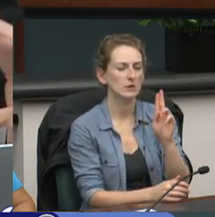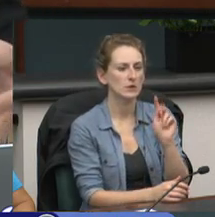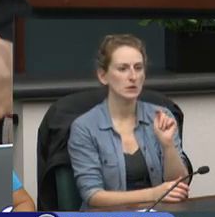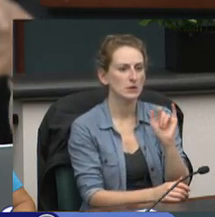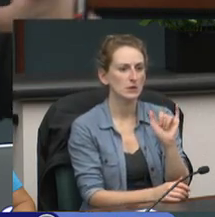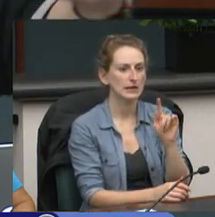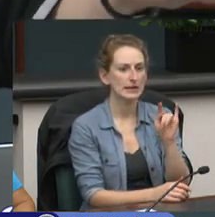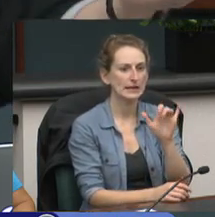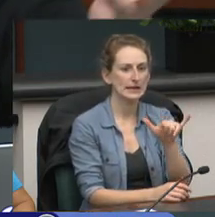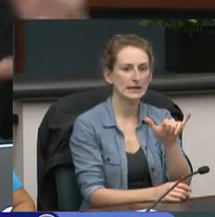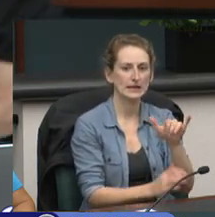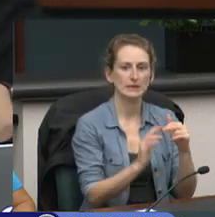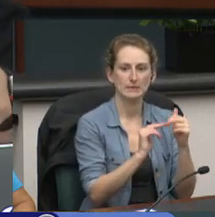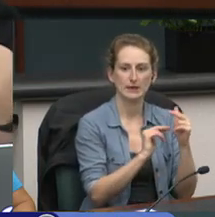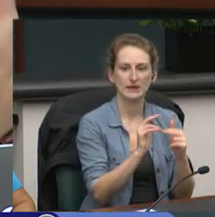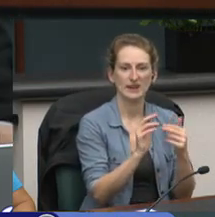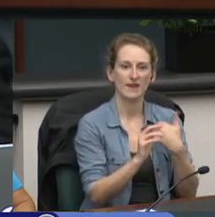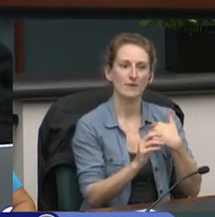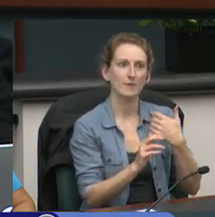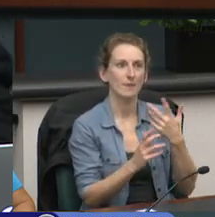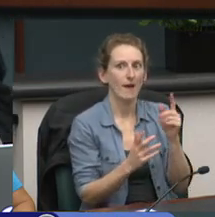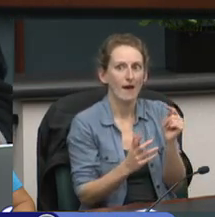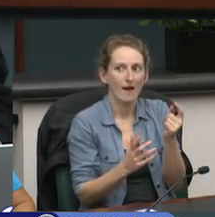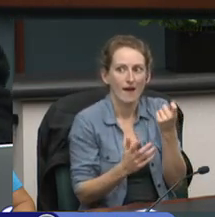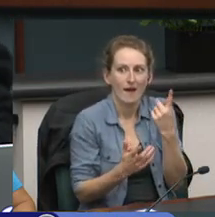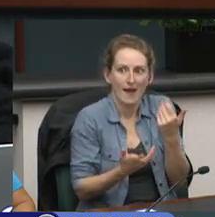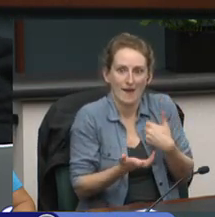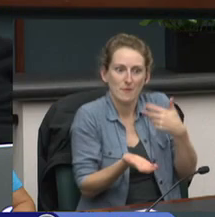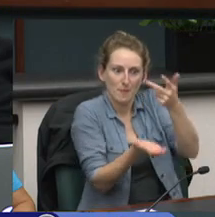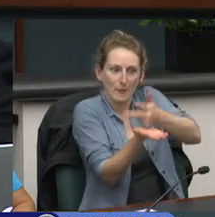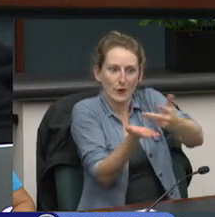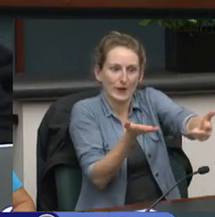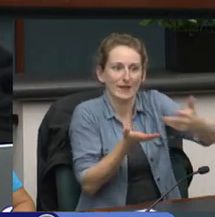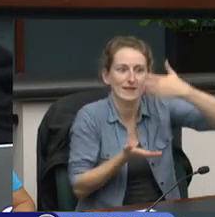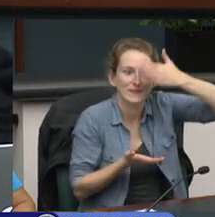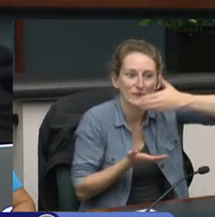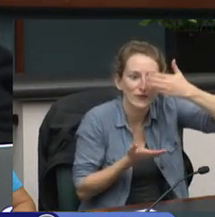in front it's set back there's no one gate we had a chance there to build some